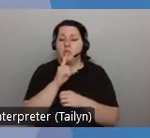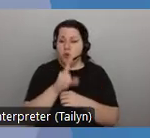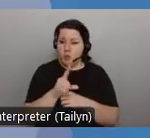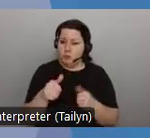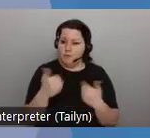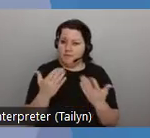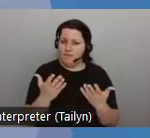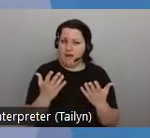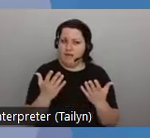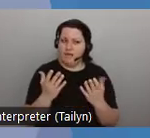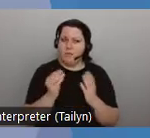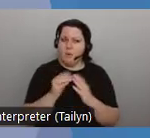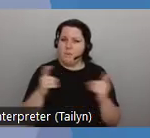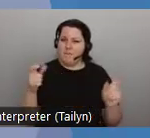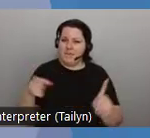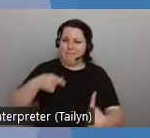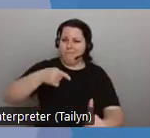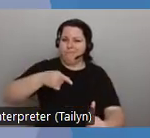so you need to make sure the link is unique. Single word, kind of the same reason,